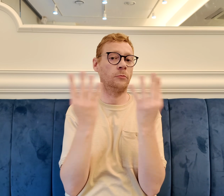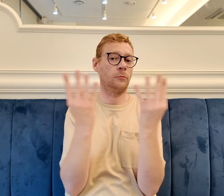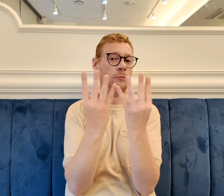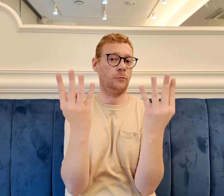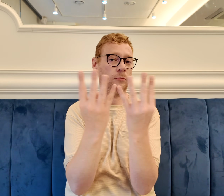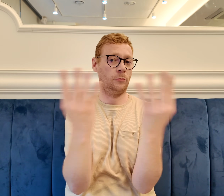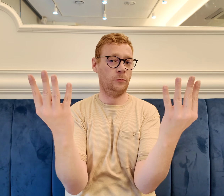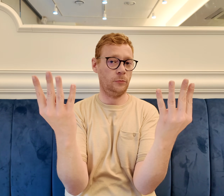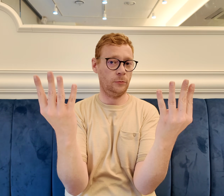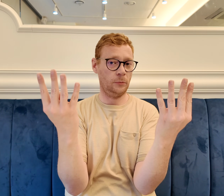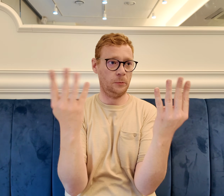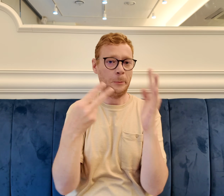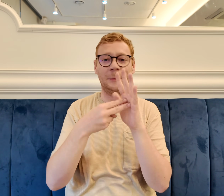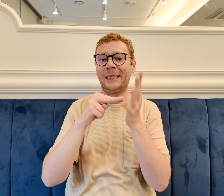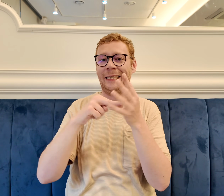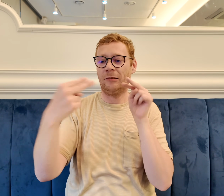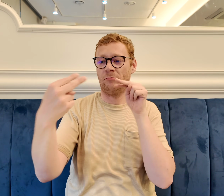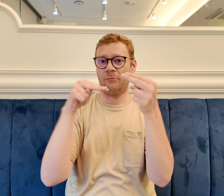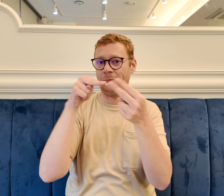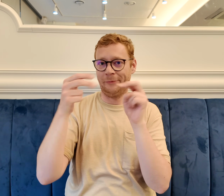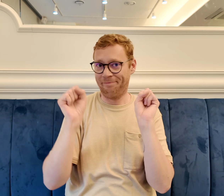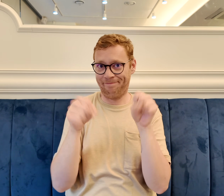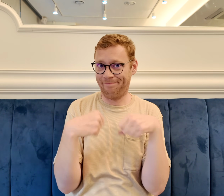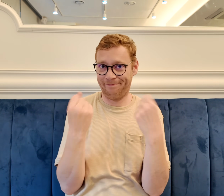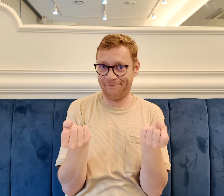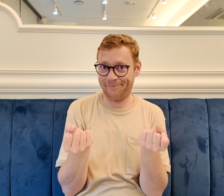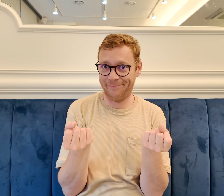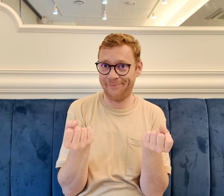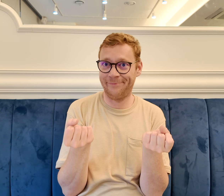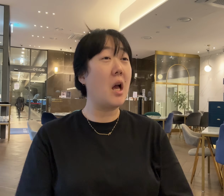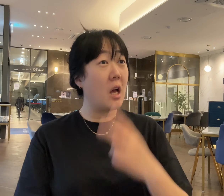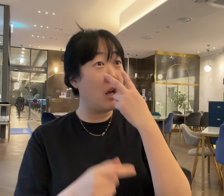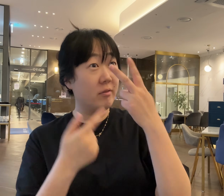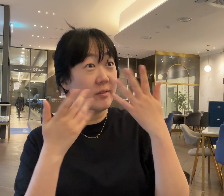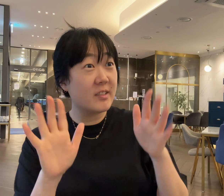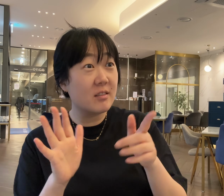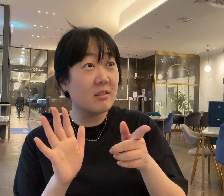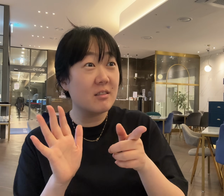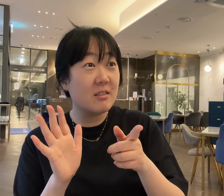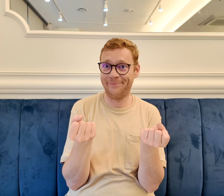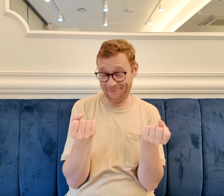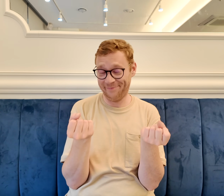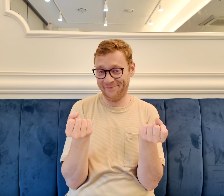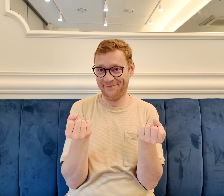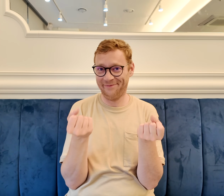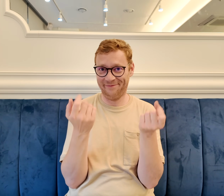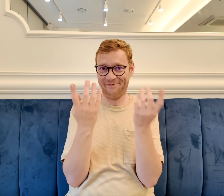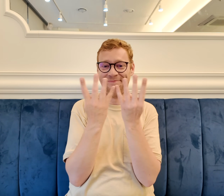The students were sitting in a straight line. It wasn't just a matter of seating arrangement. If you sit like that, you can't see each other's faces. Have you actually seen that? Yes, I have.